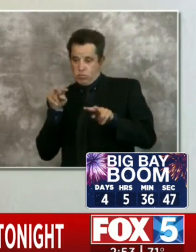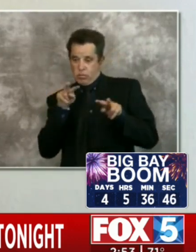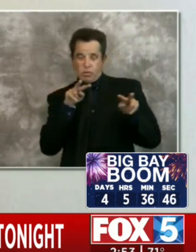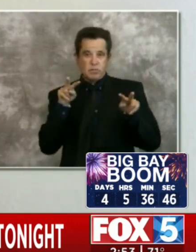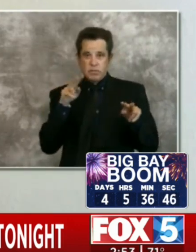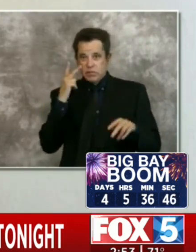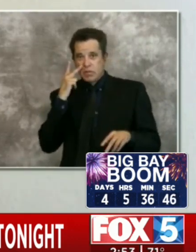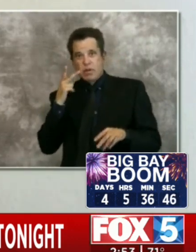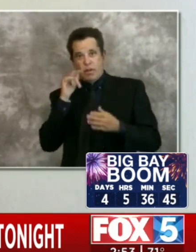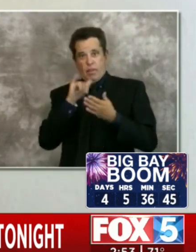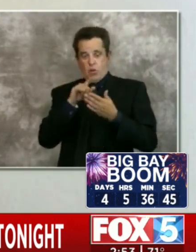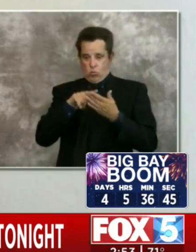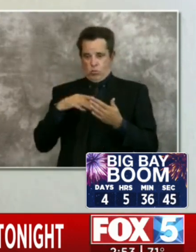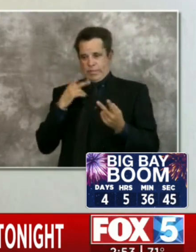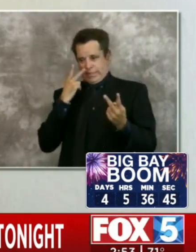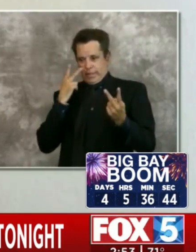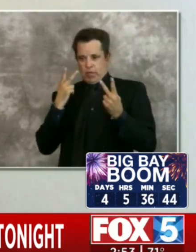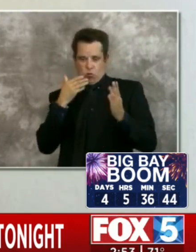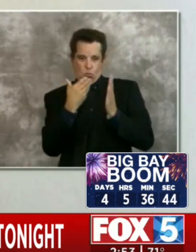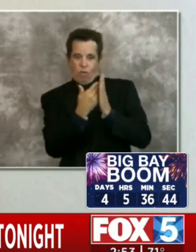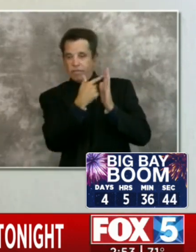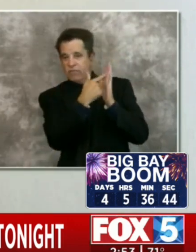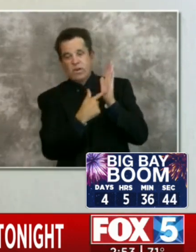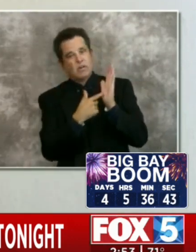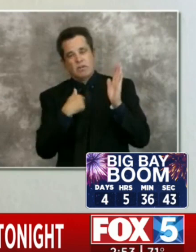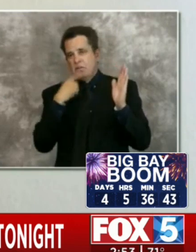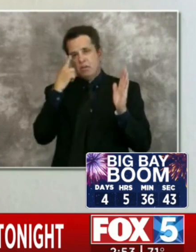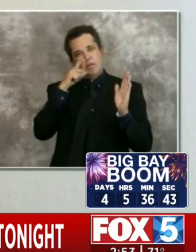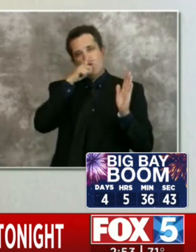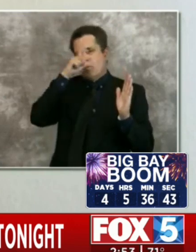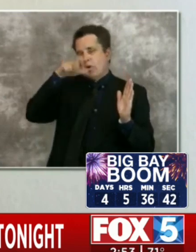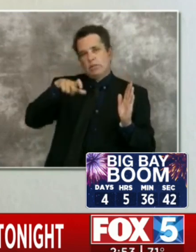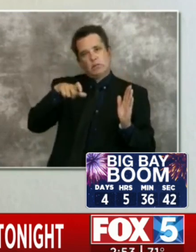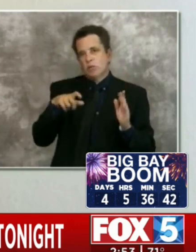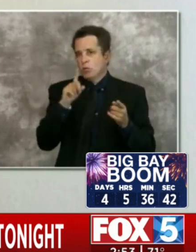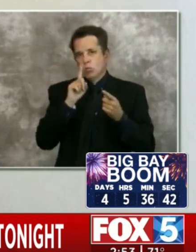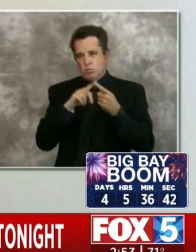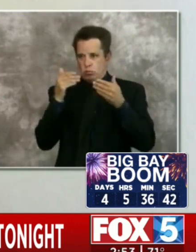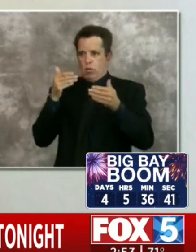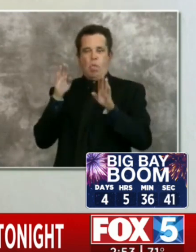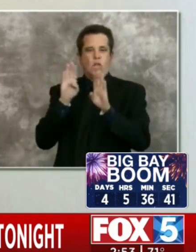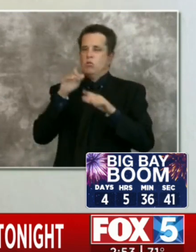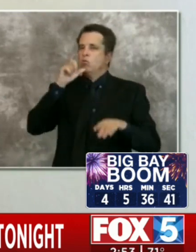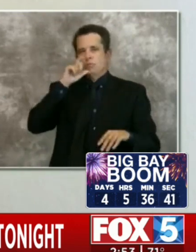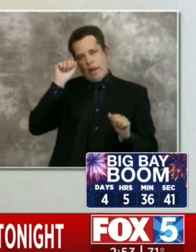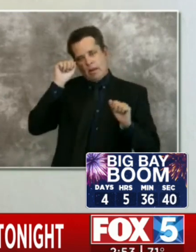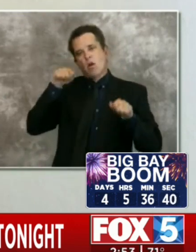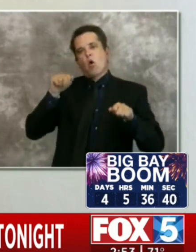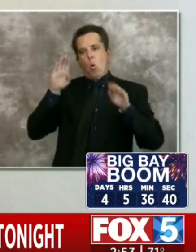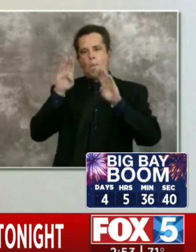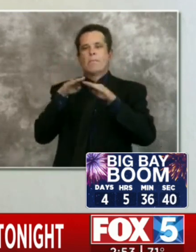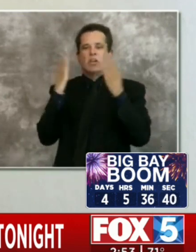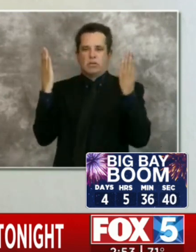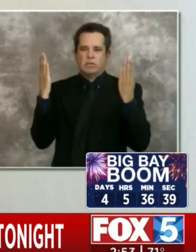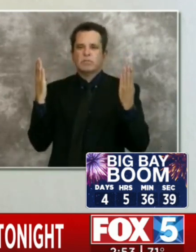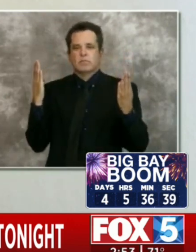AUTHORITY TO TIGHTEN RESTRICTIONS ON BEACHES WITHIN THEIR CITY. BUT WE DO NOT BIG GIVEN THAT THIS SETTING WHAT